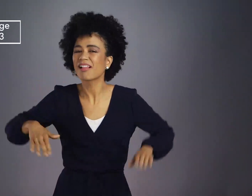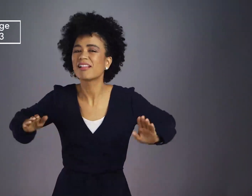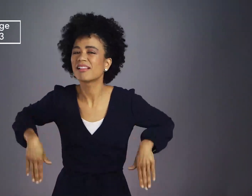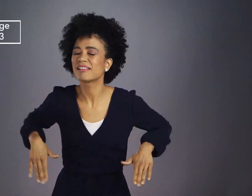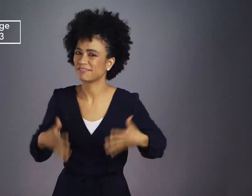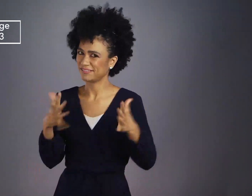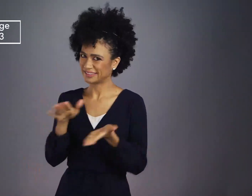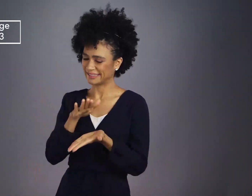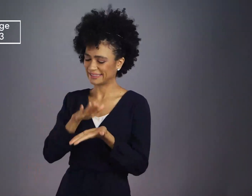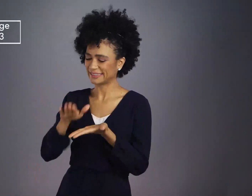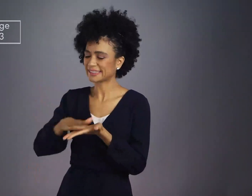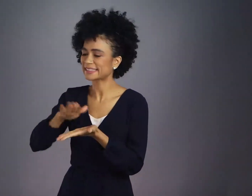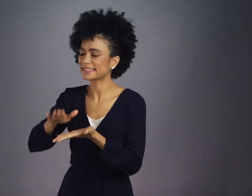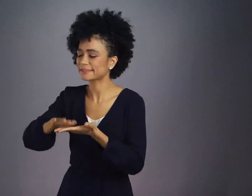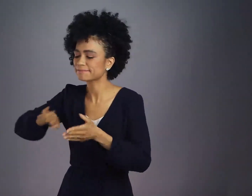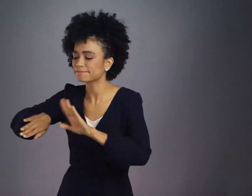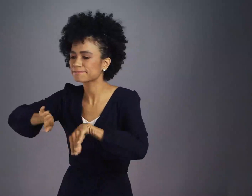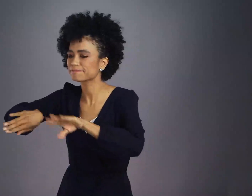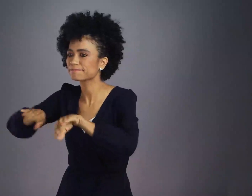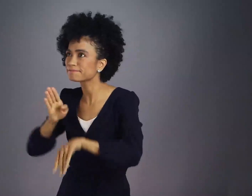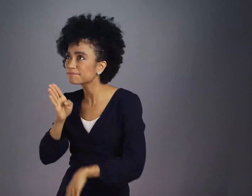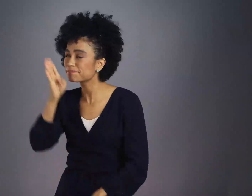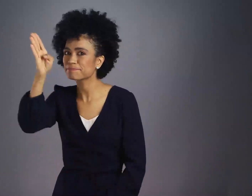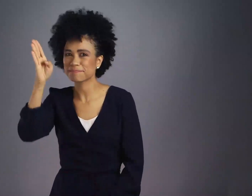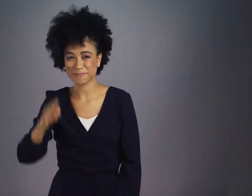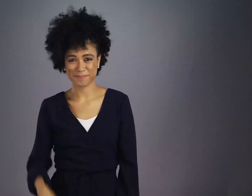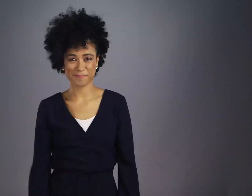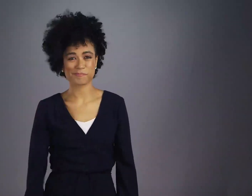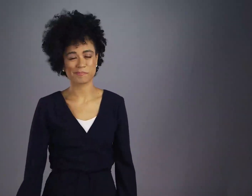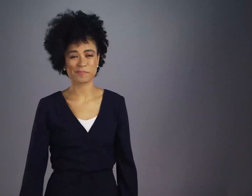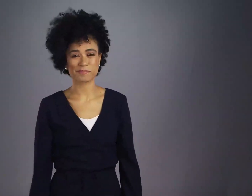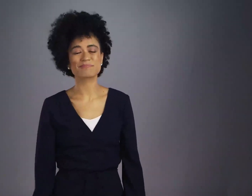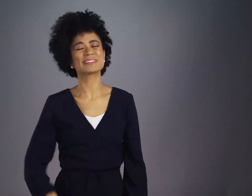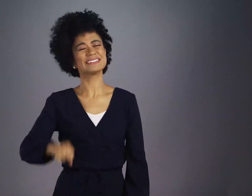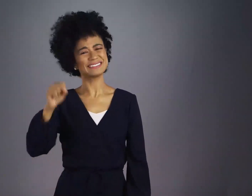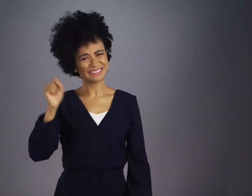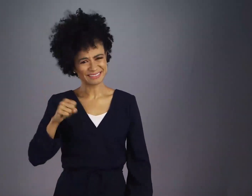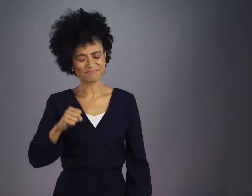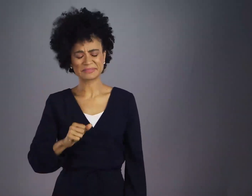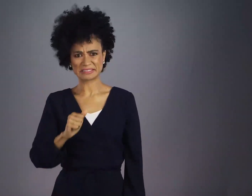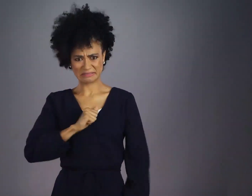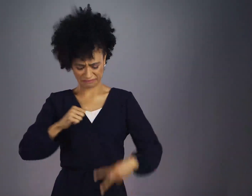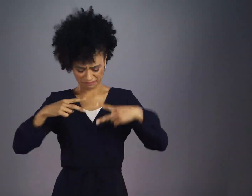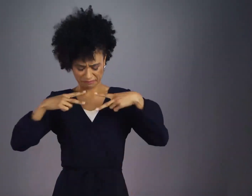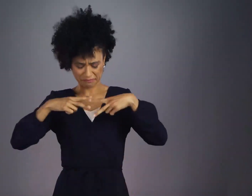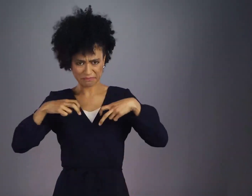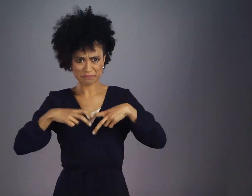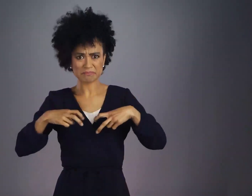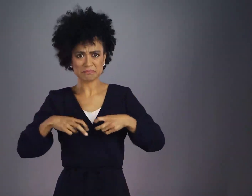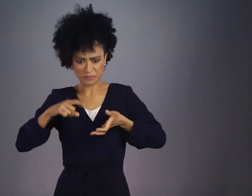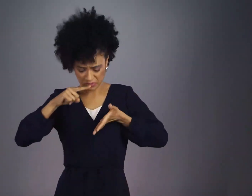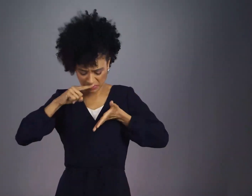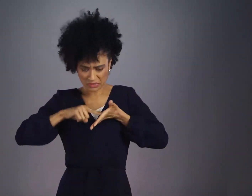they wondered why they fell. We think the reason is that they never completed their housecleaning.